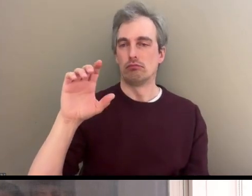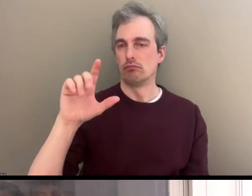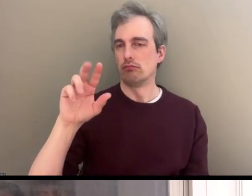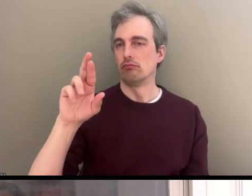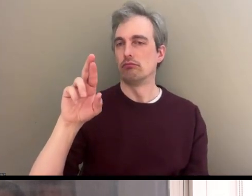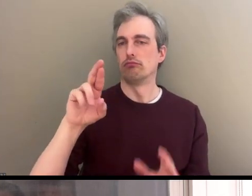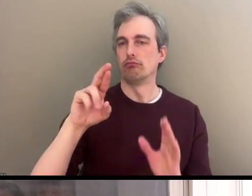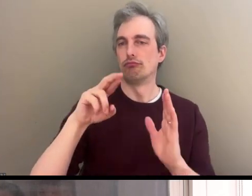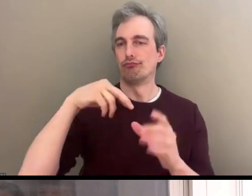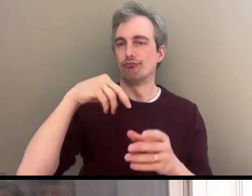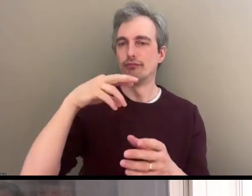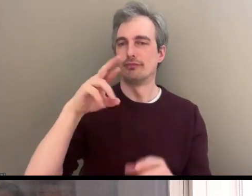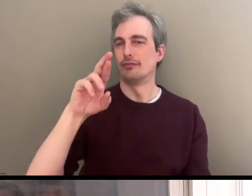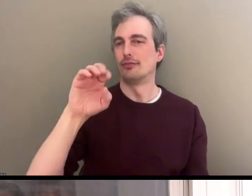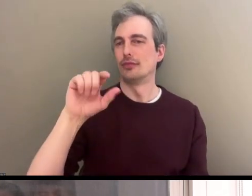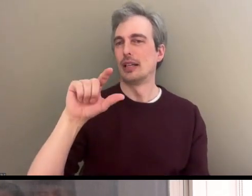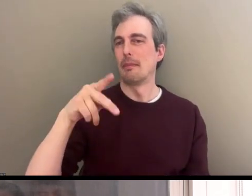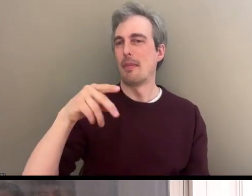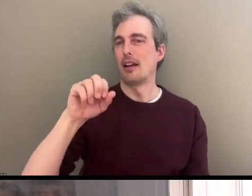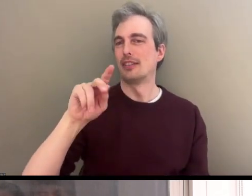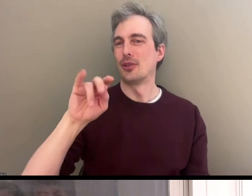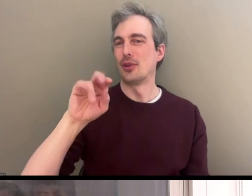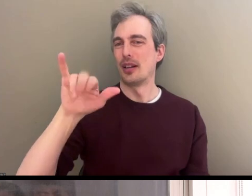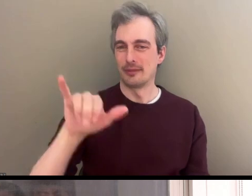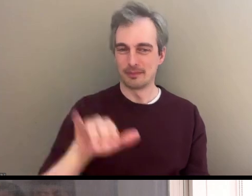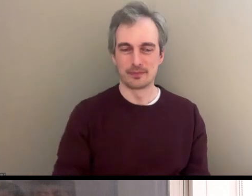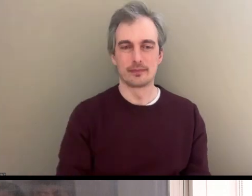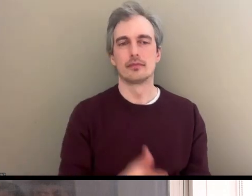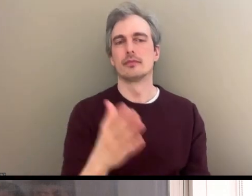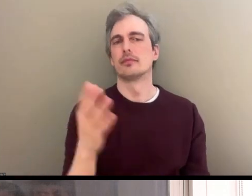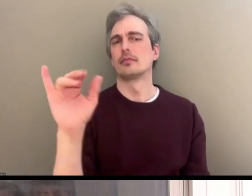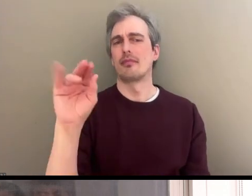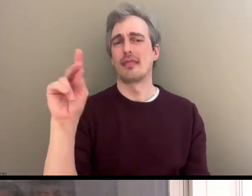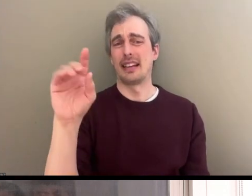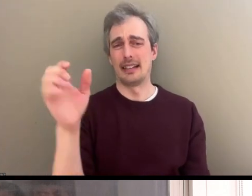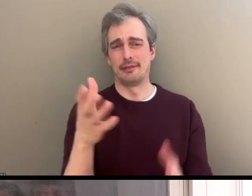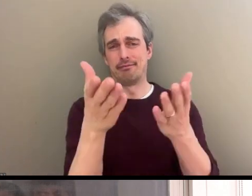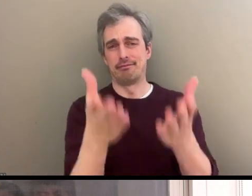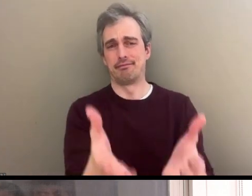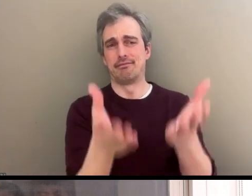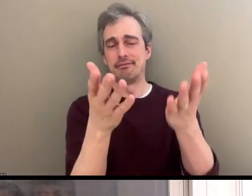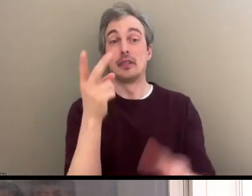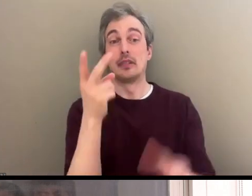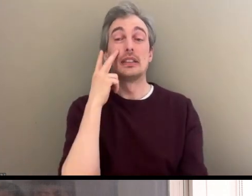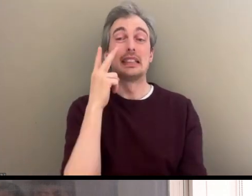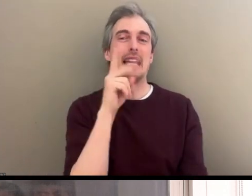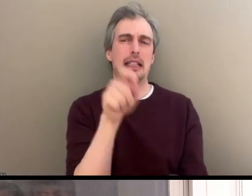And what is being displayed on the screen is a specific image component that has